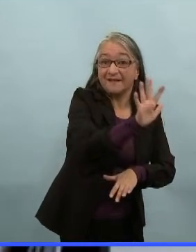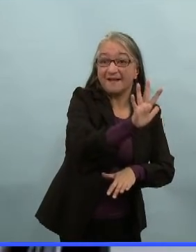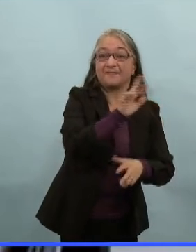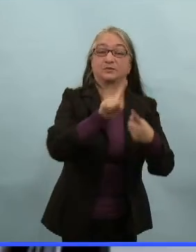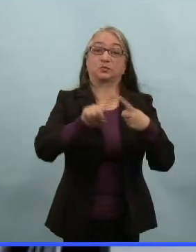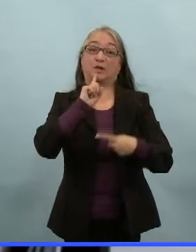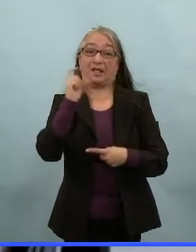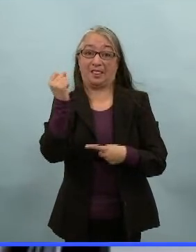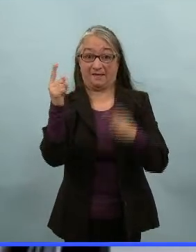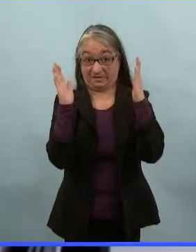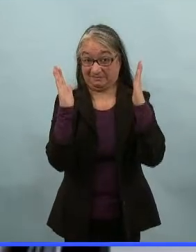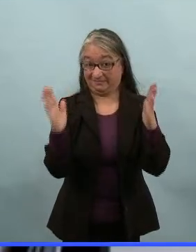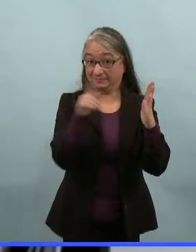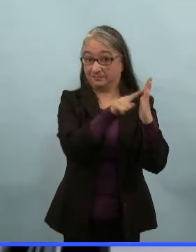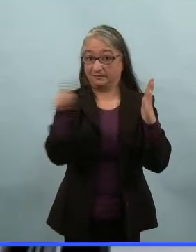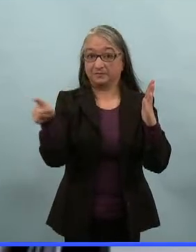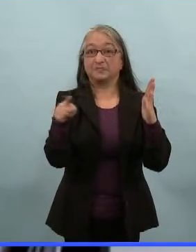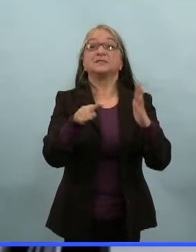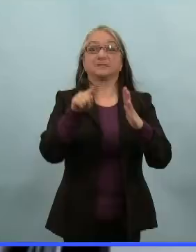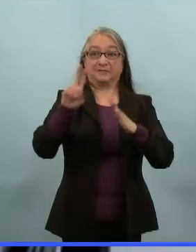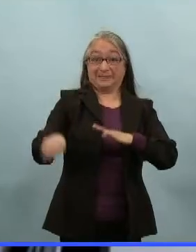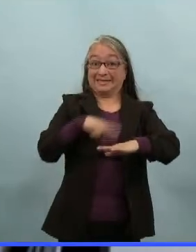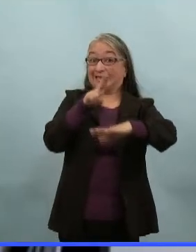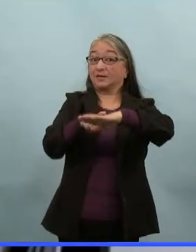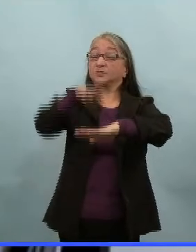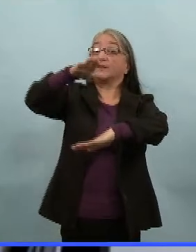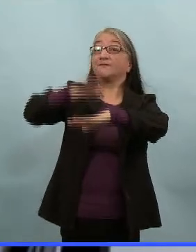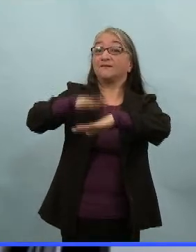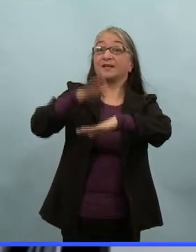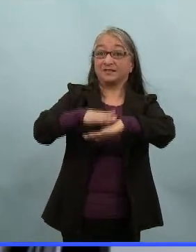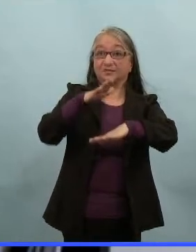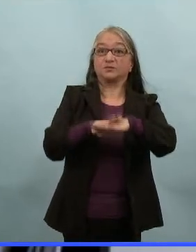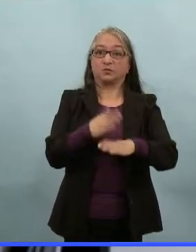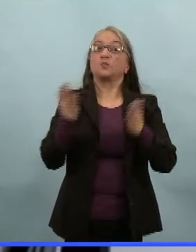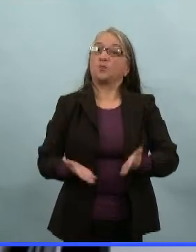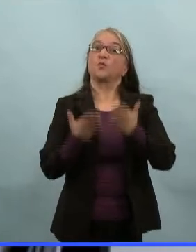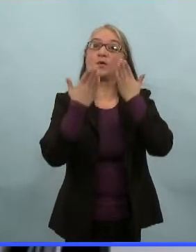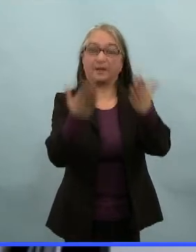on immunization continues to recommend an eight-week interval between dose one and dose two